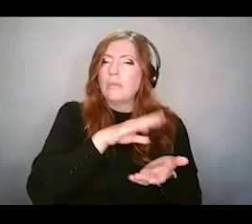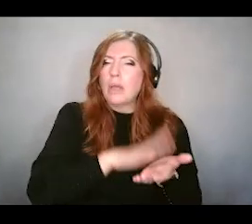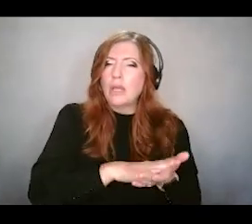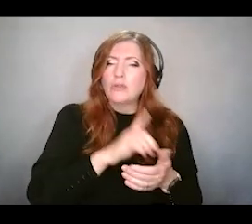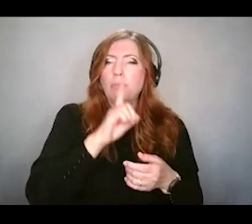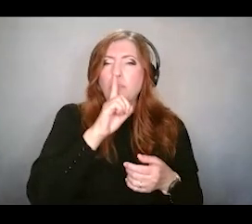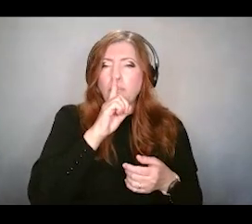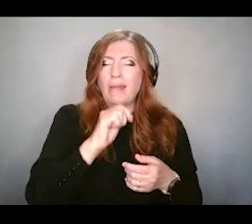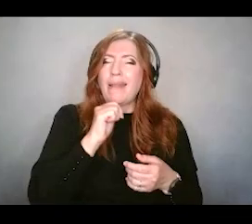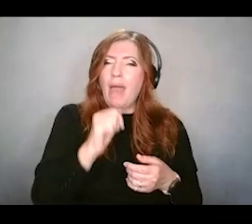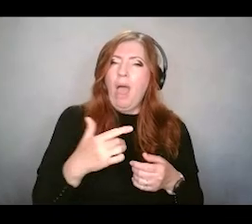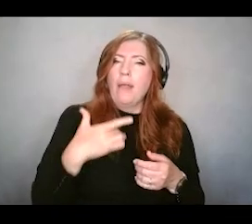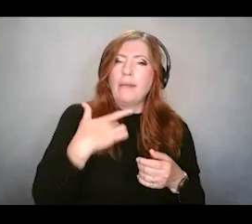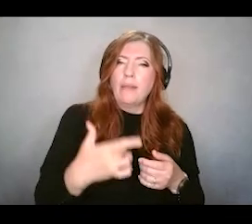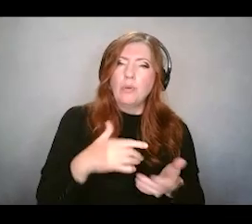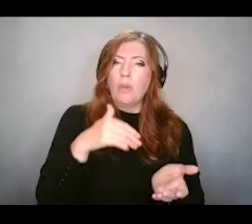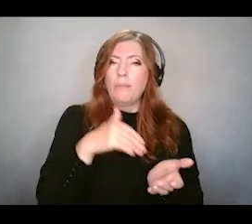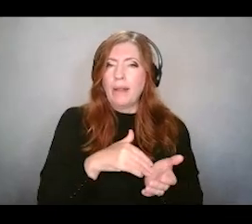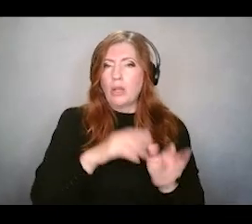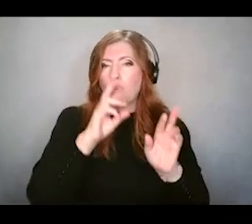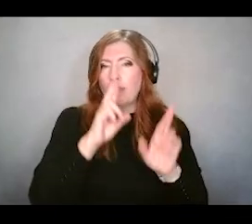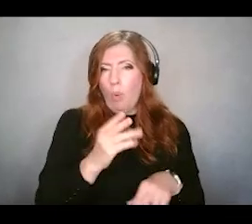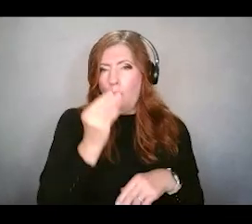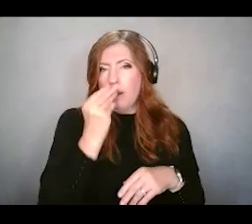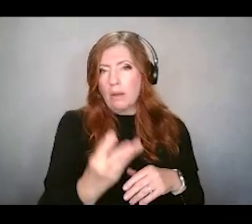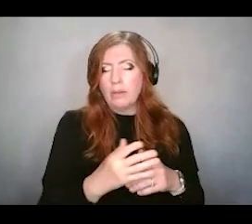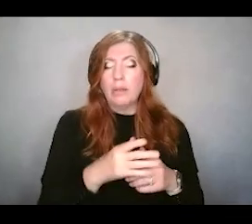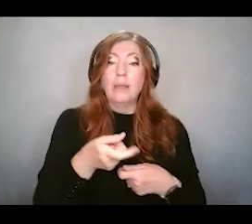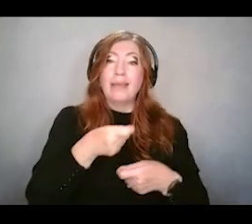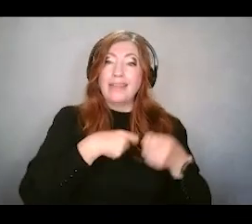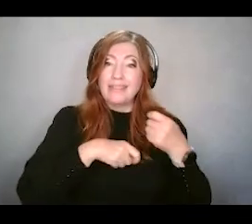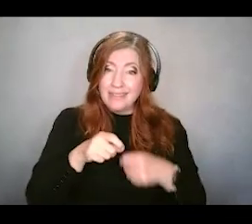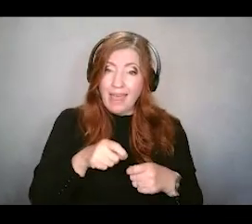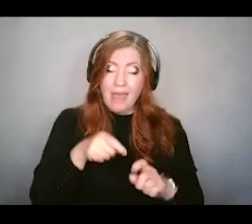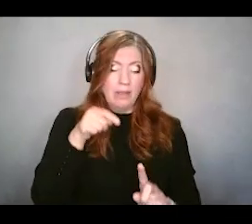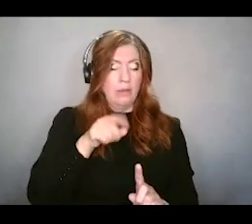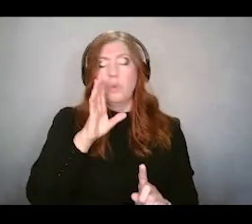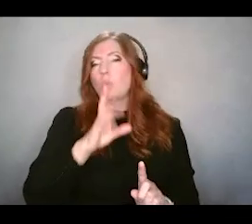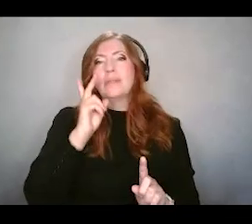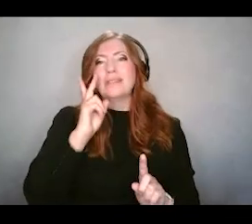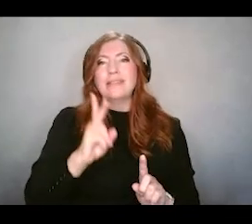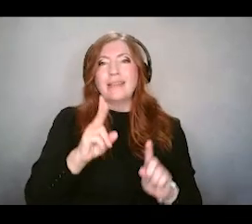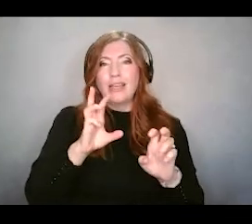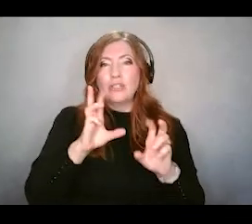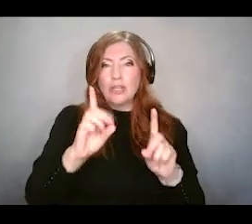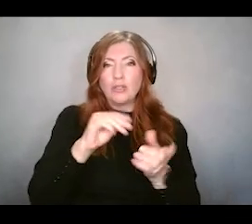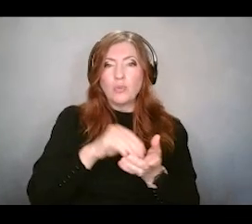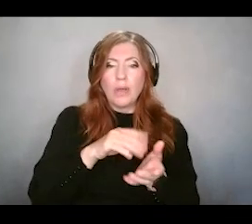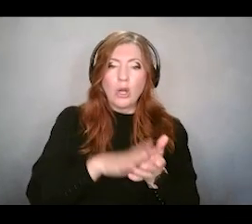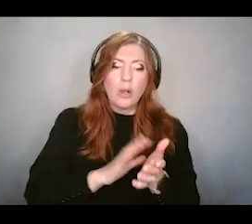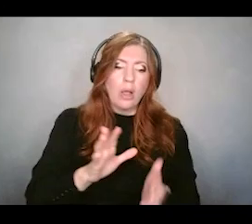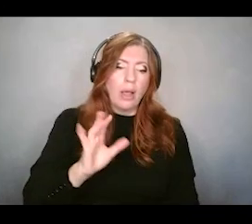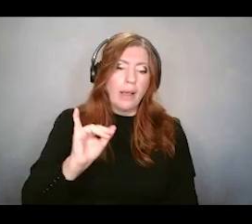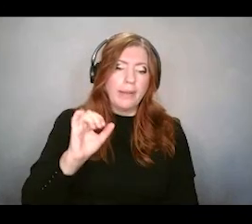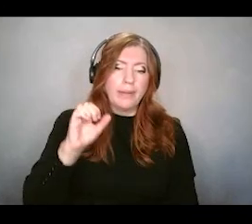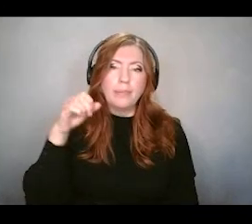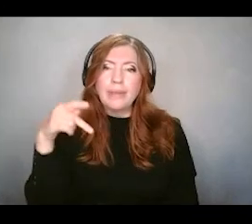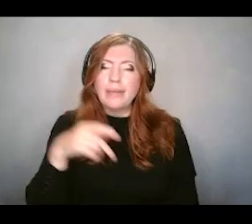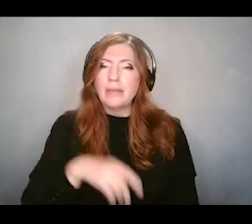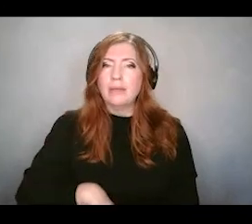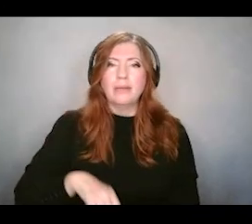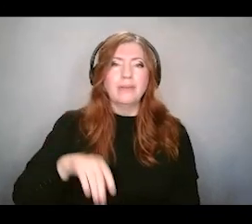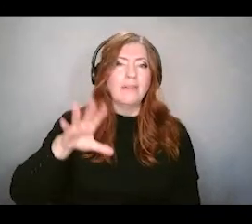medical report. Instead, you’ll often see educational records like IEPs or 504 Plans,